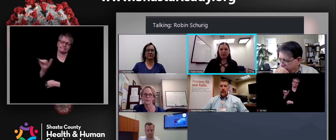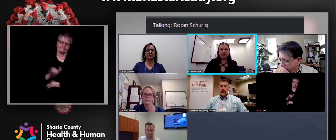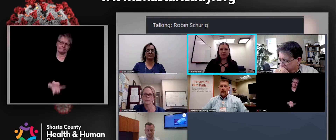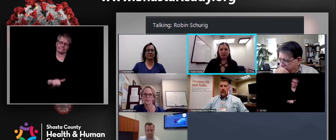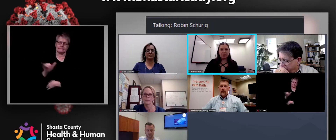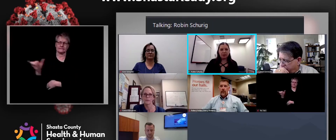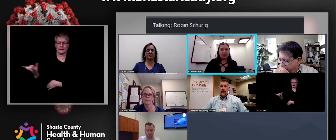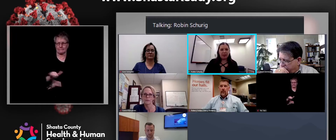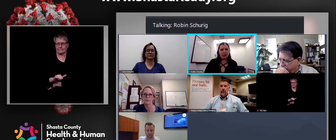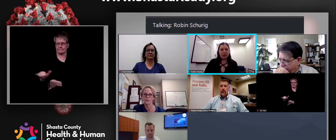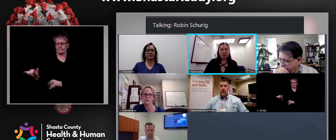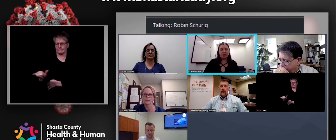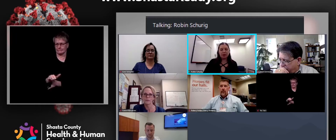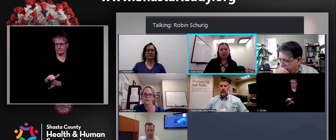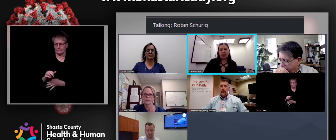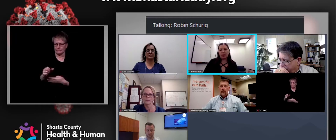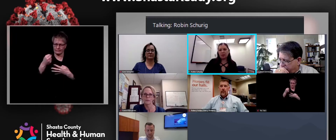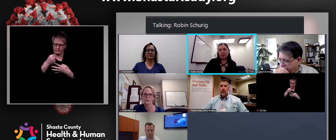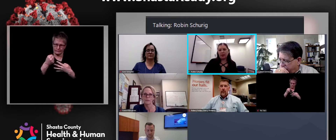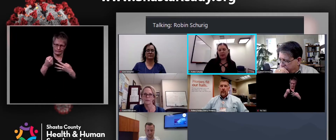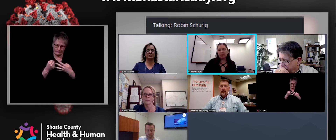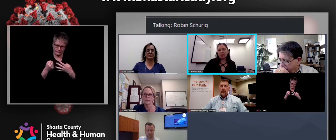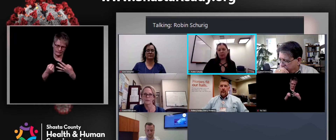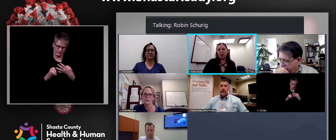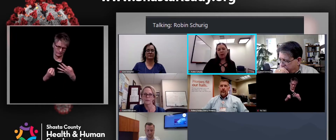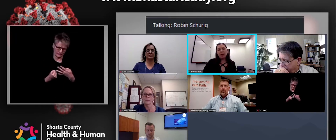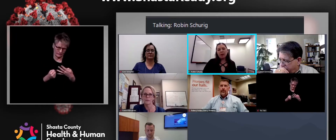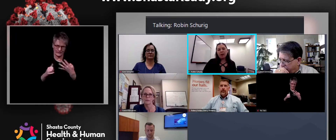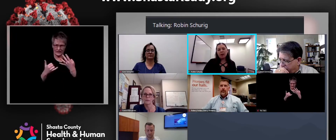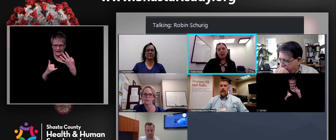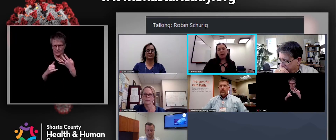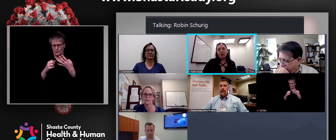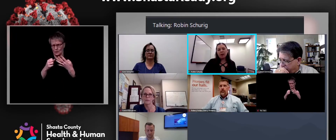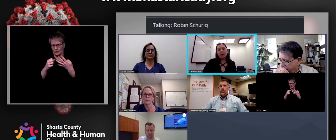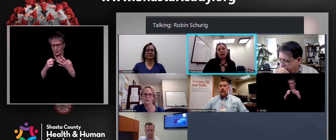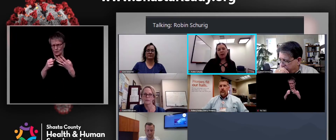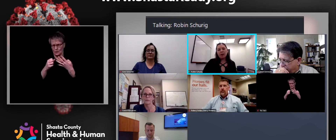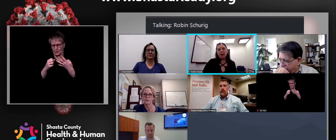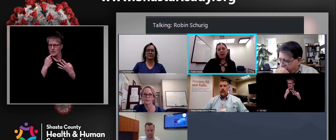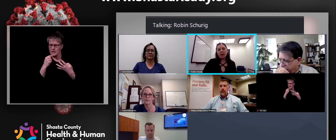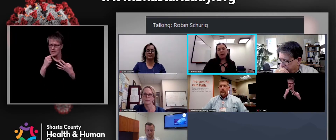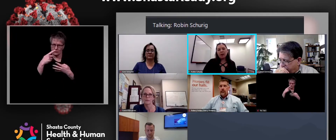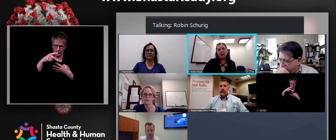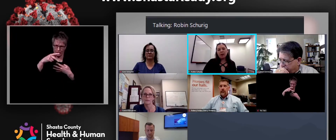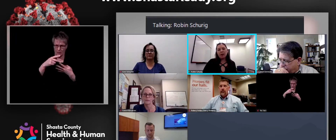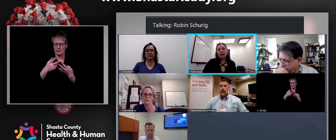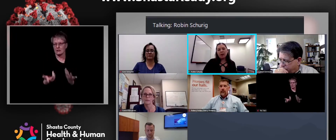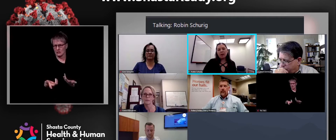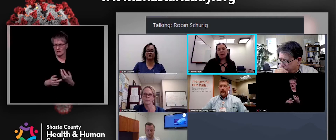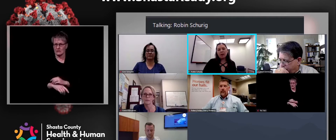each of the four tiers, yellow, orange, red, and purple, but the change is the thresholds